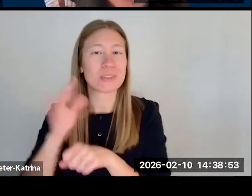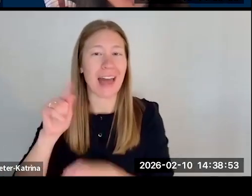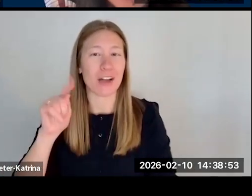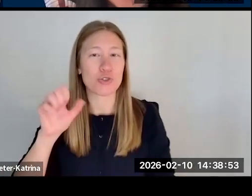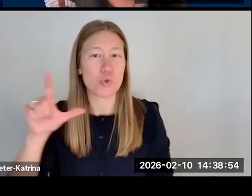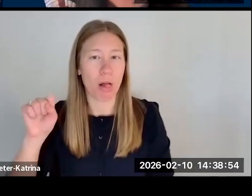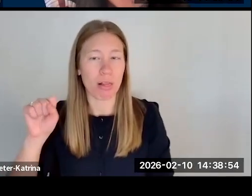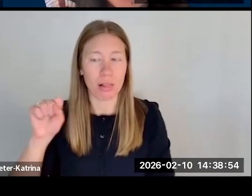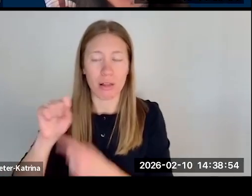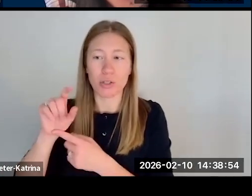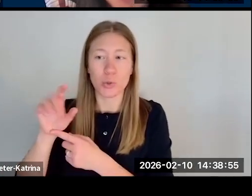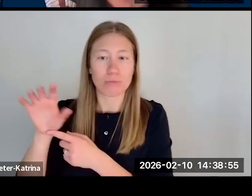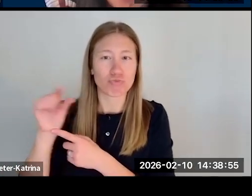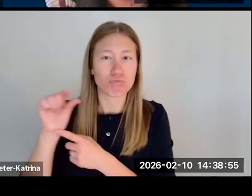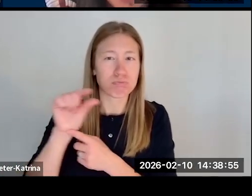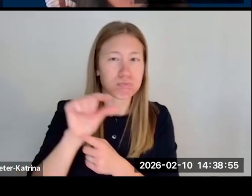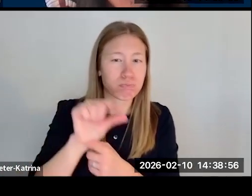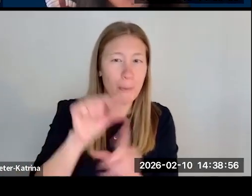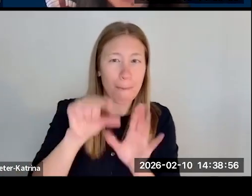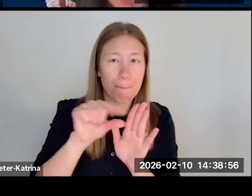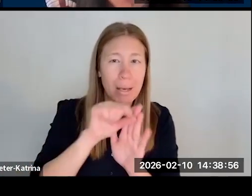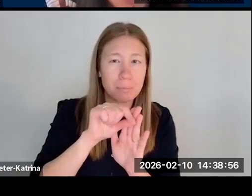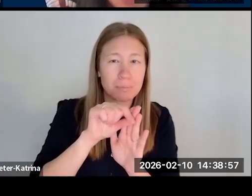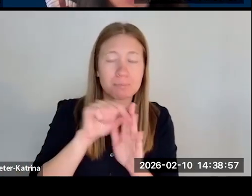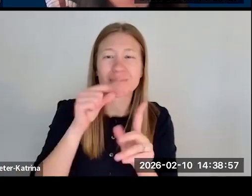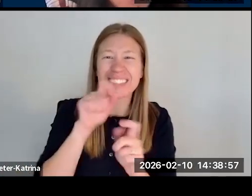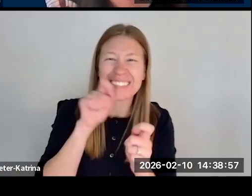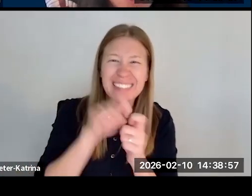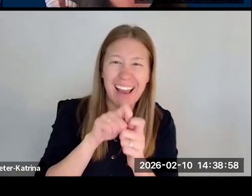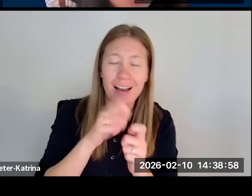to actually select the exact color from the document page.